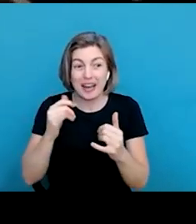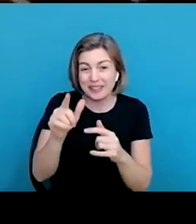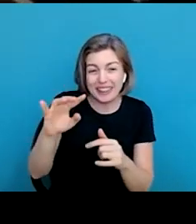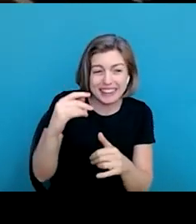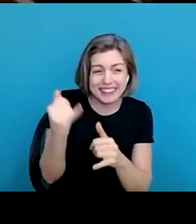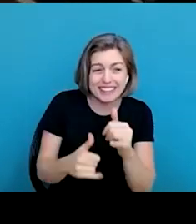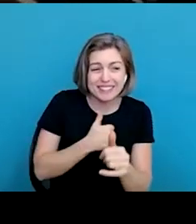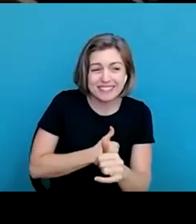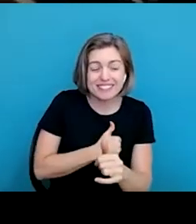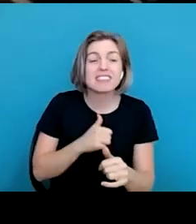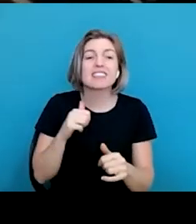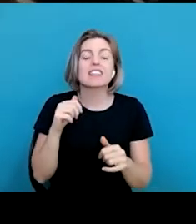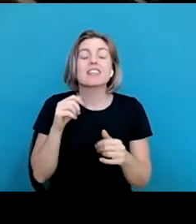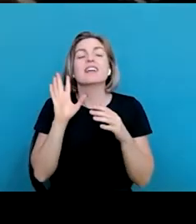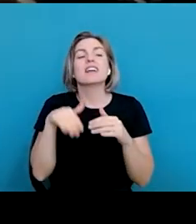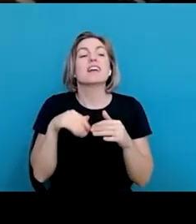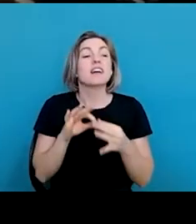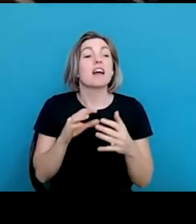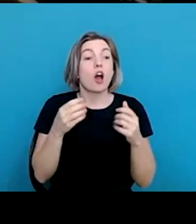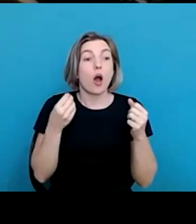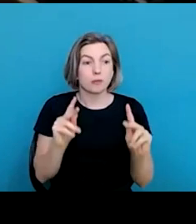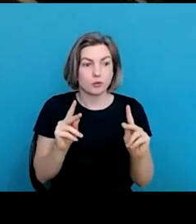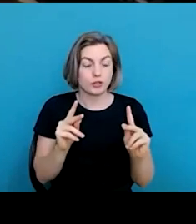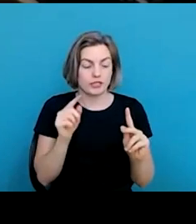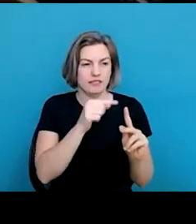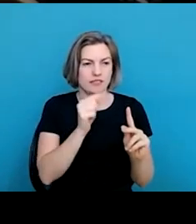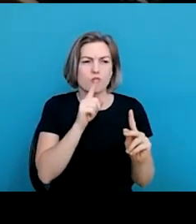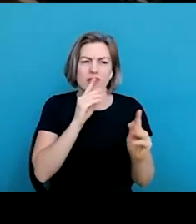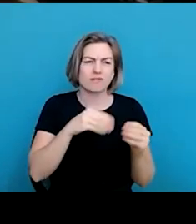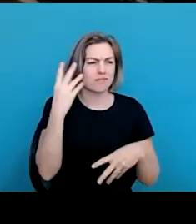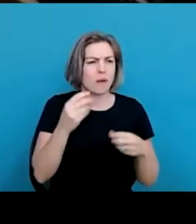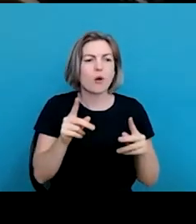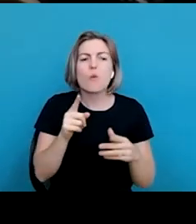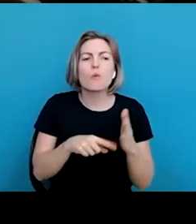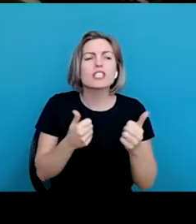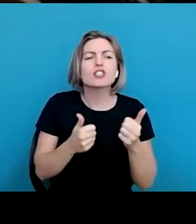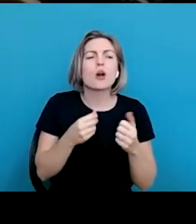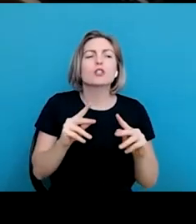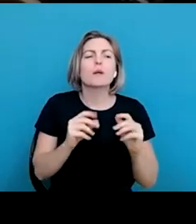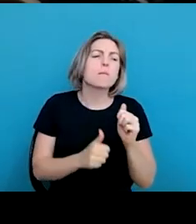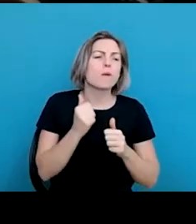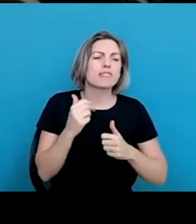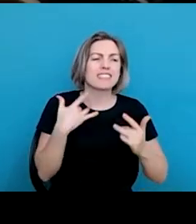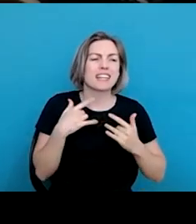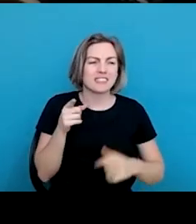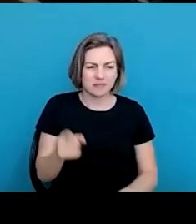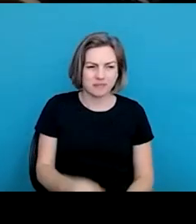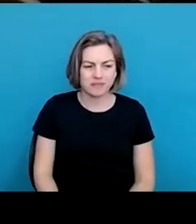In terms of opportunities, there so many though. What excites you about the opportunities for immersive? Yeah.